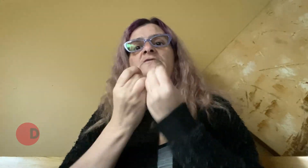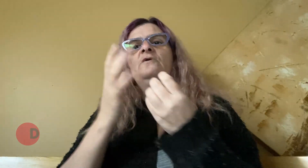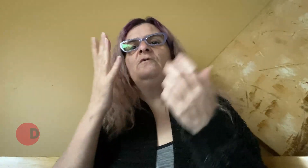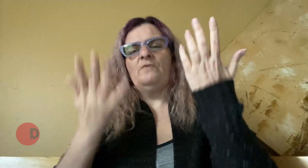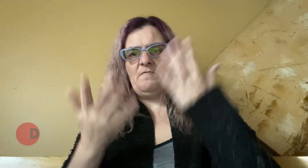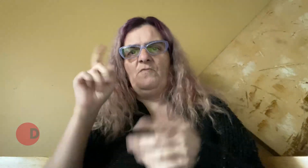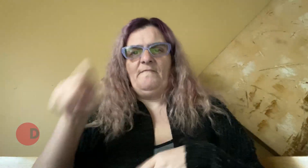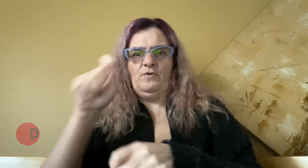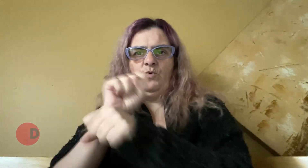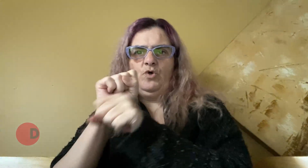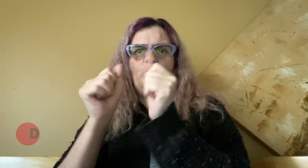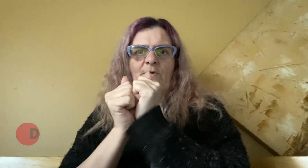Last Sunday,